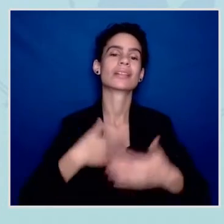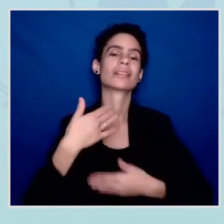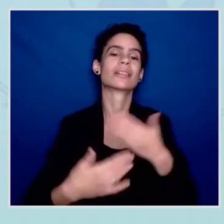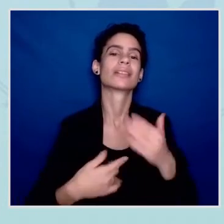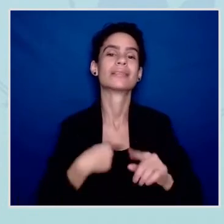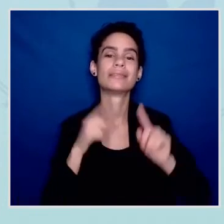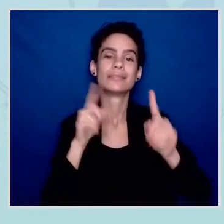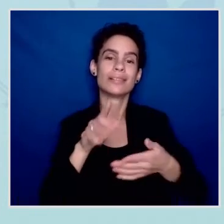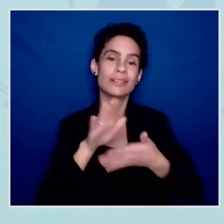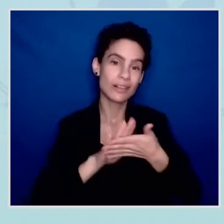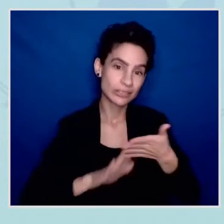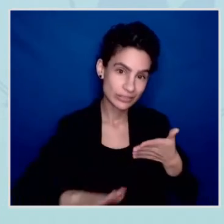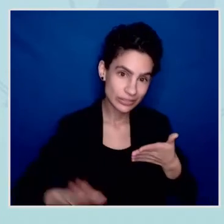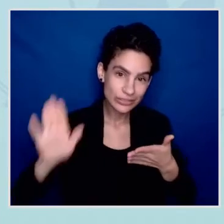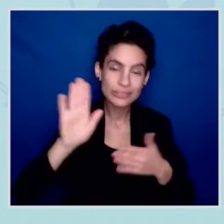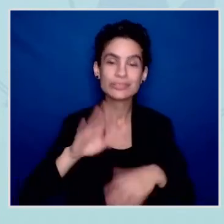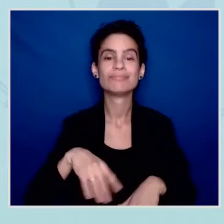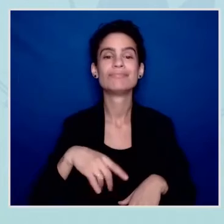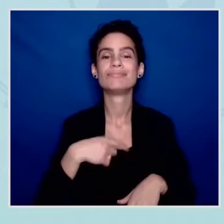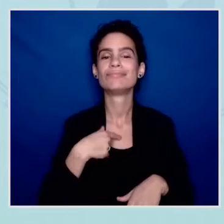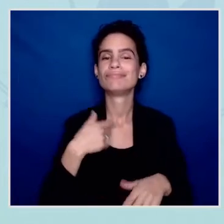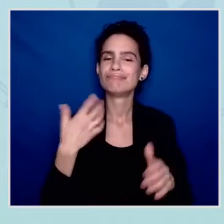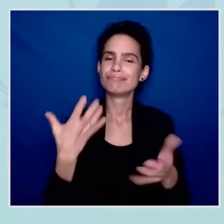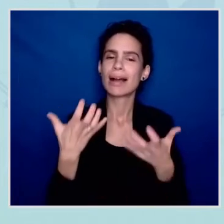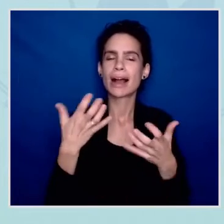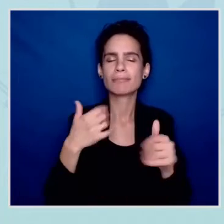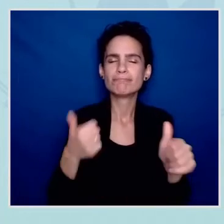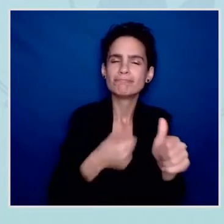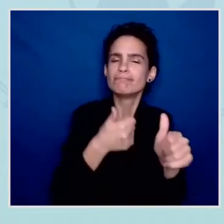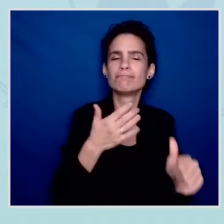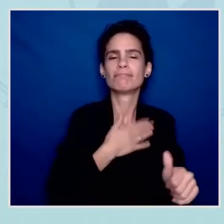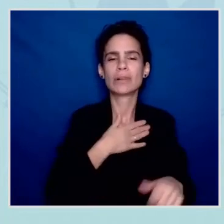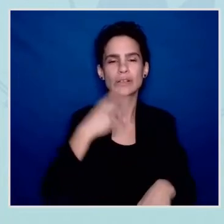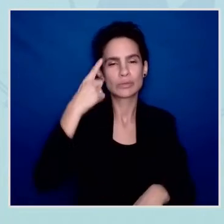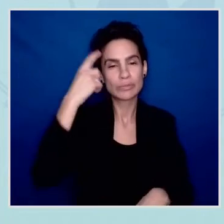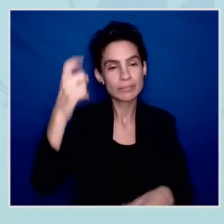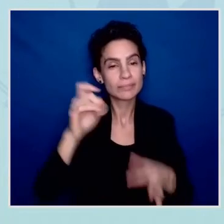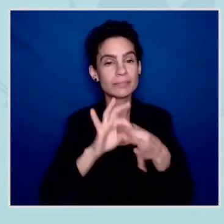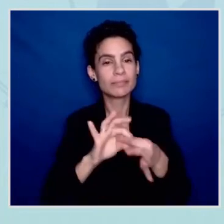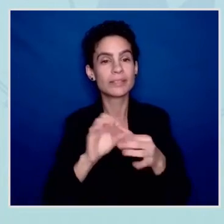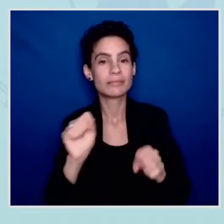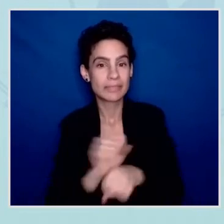OUR FAMILY TOGETHER AND WE DID